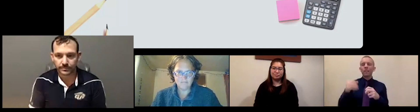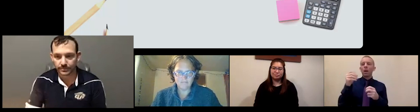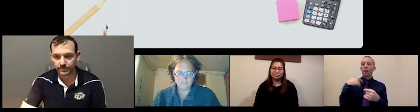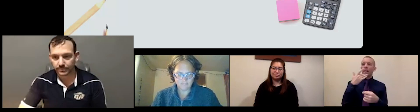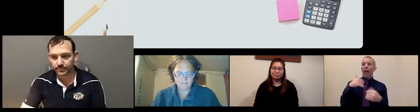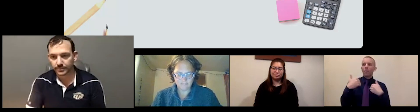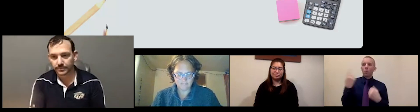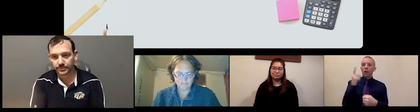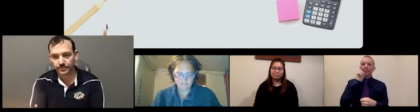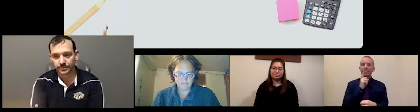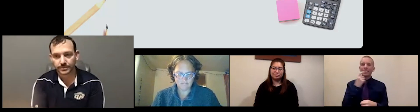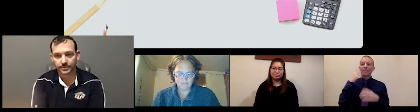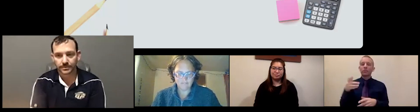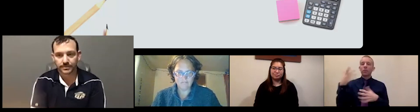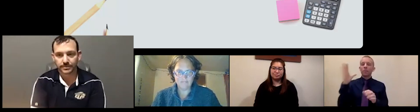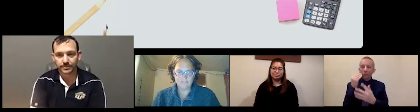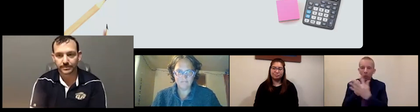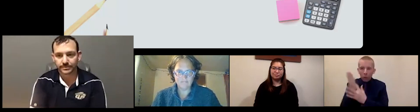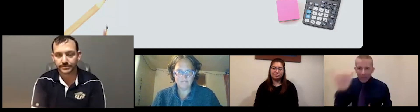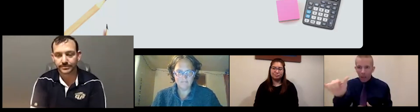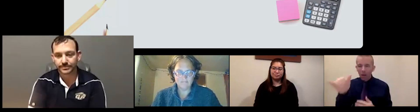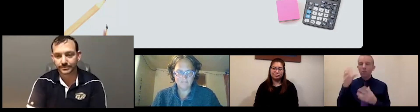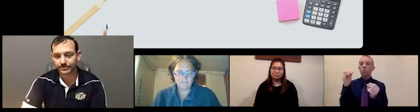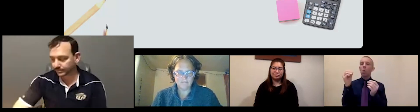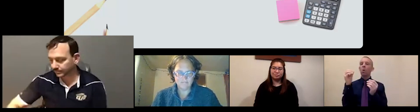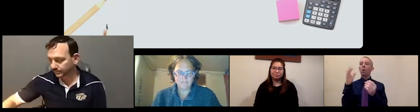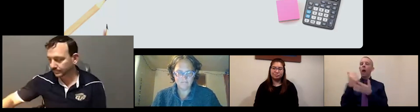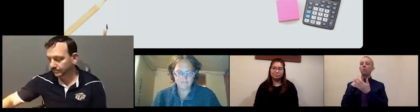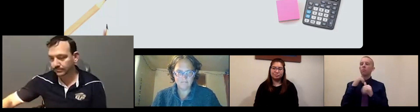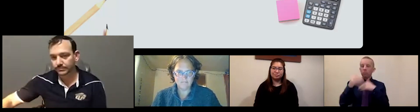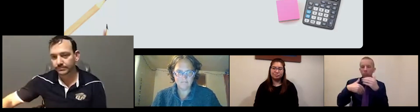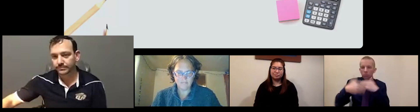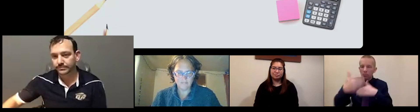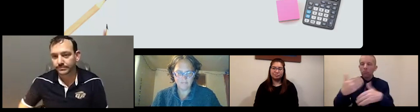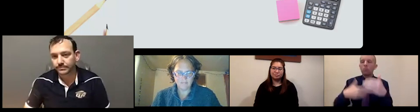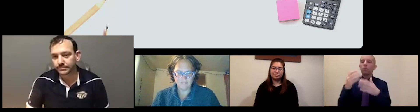I was lucky to have a deaf dentist who went through that to help, support,